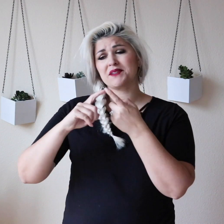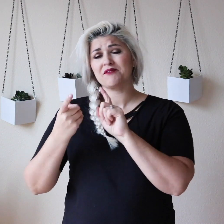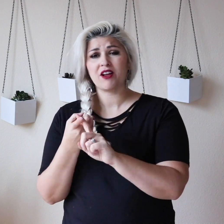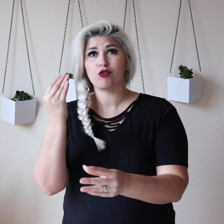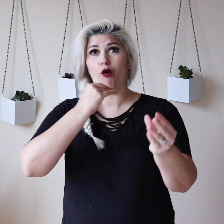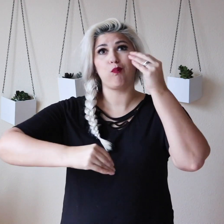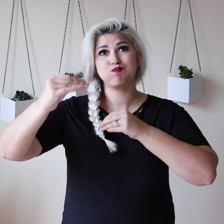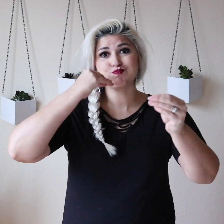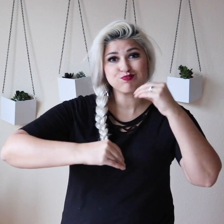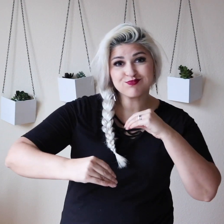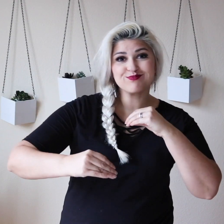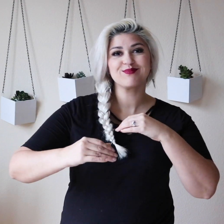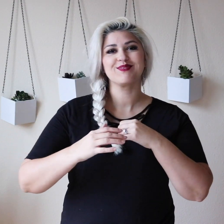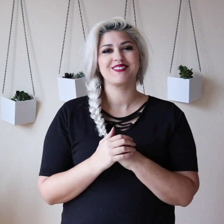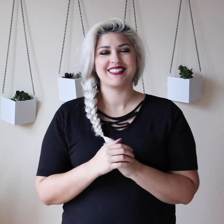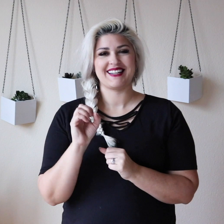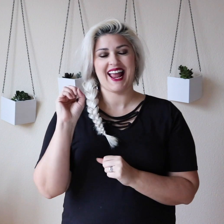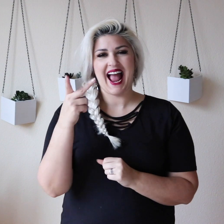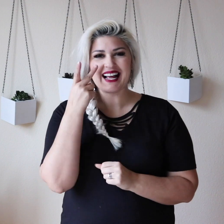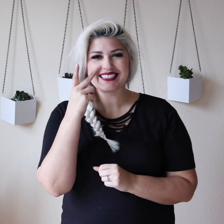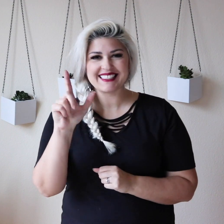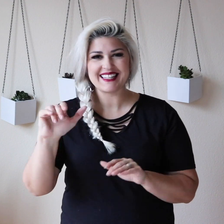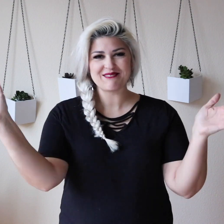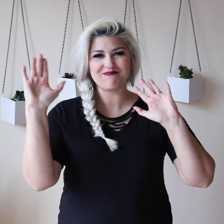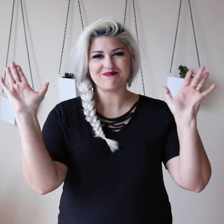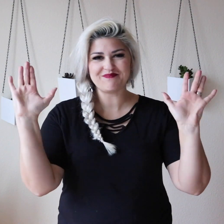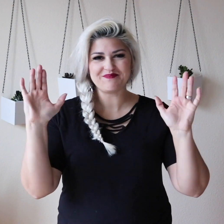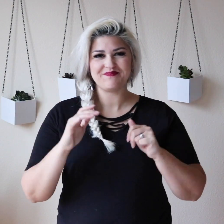Family, friends, eating. Okay, I'll see you later. Bye.